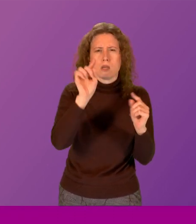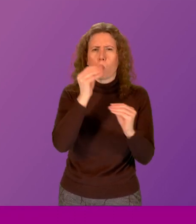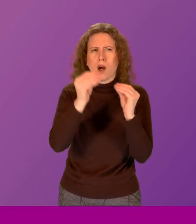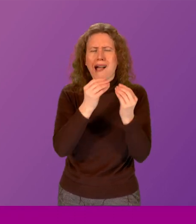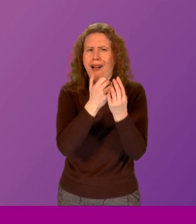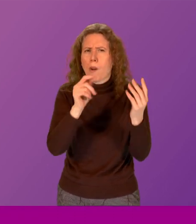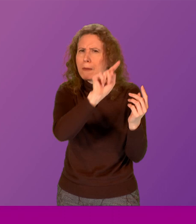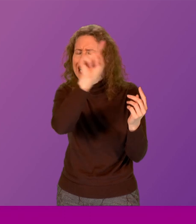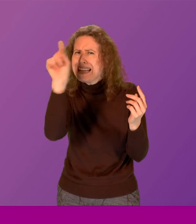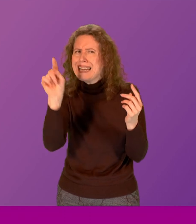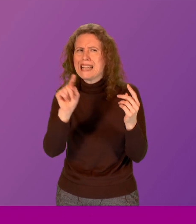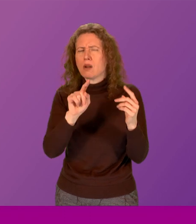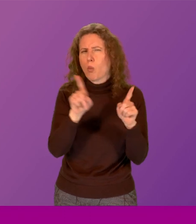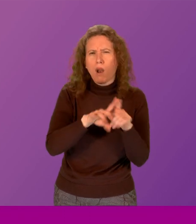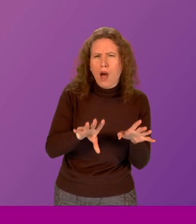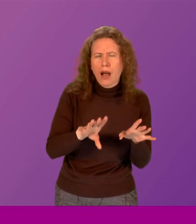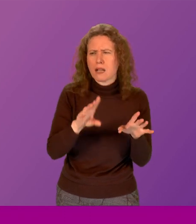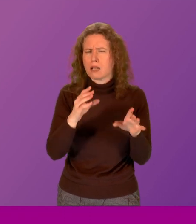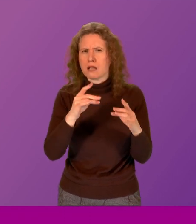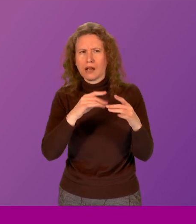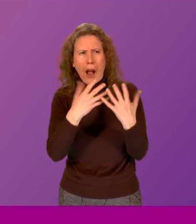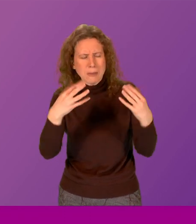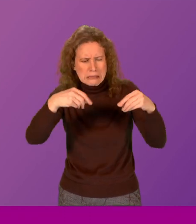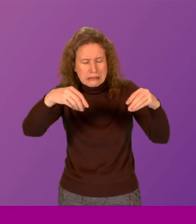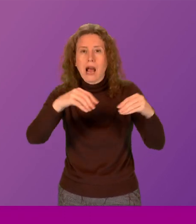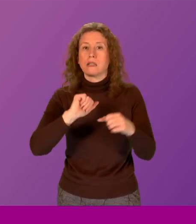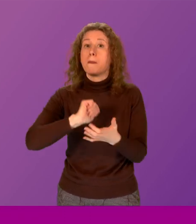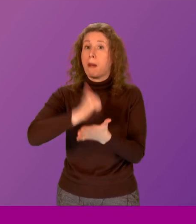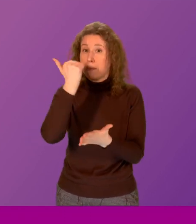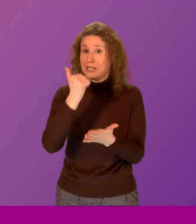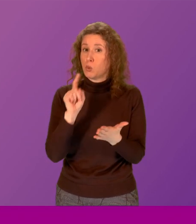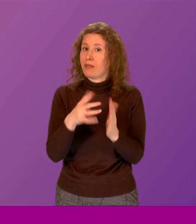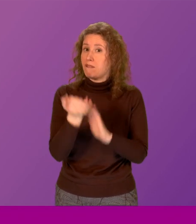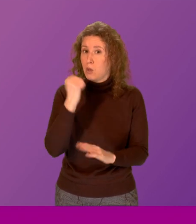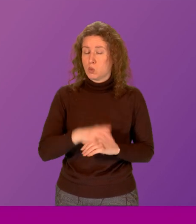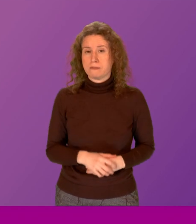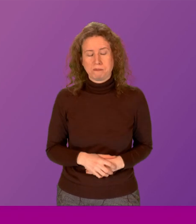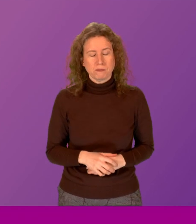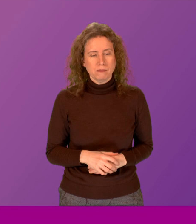of artificial pitches across Scotland and to publishing the results of that?